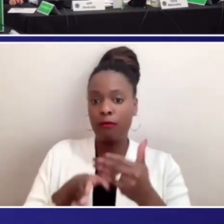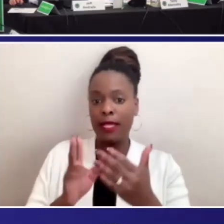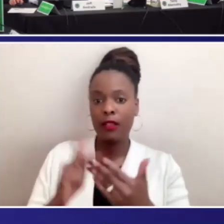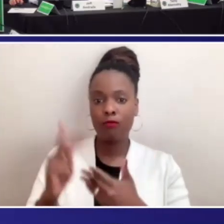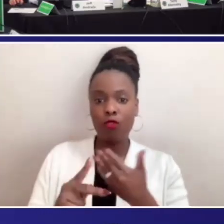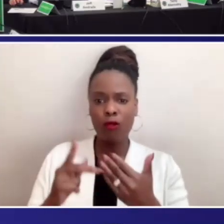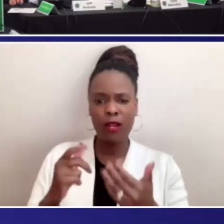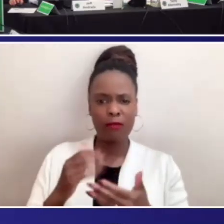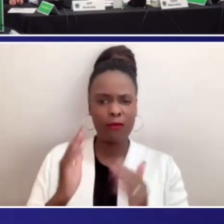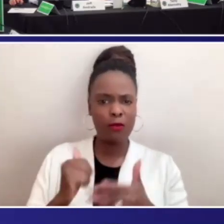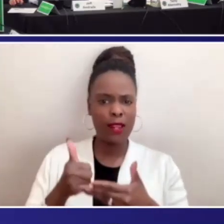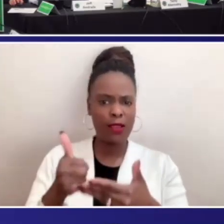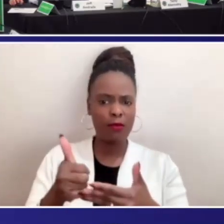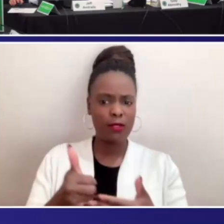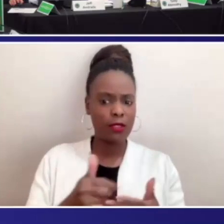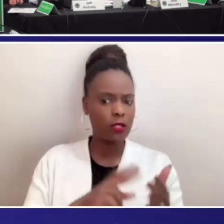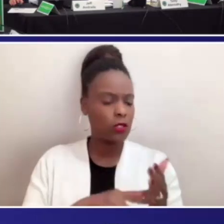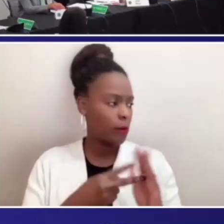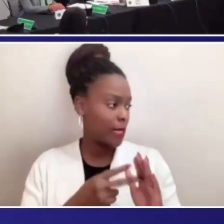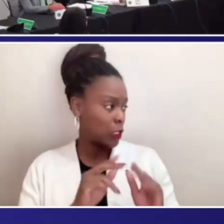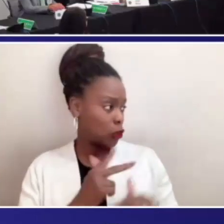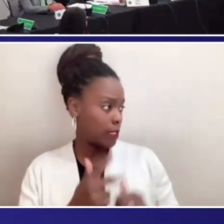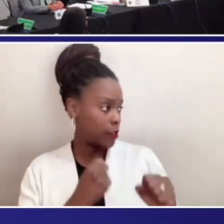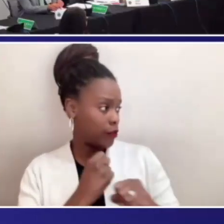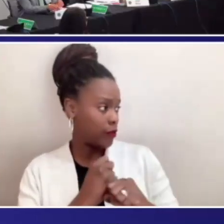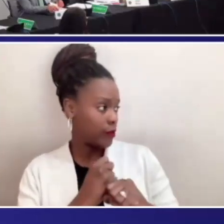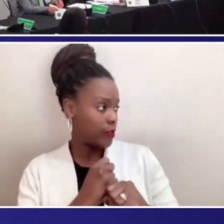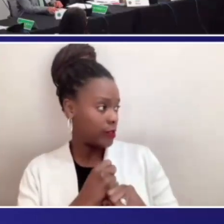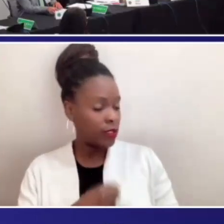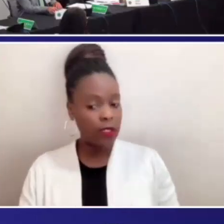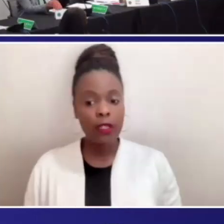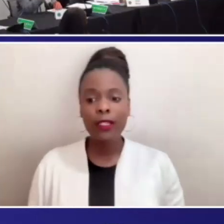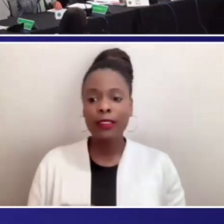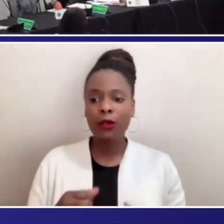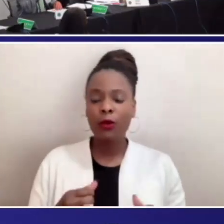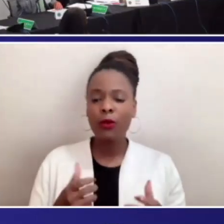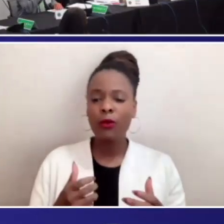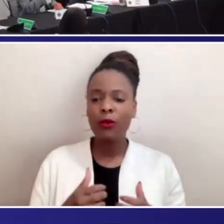Clarity is three years. So reserving the right to change my mind